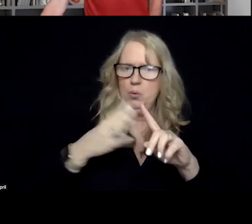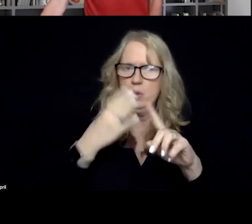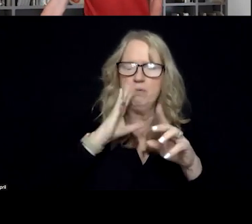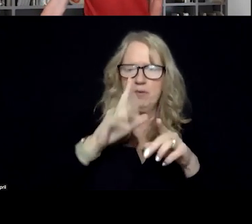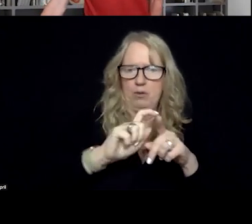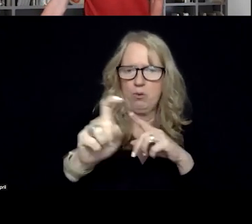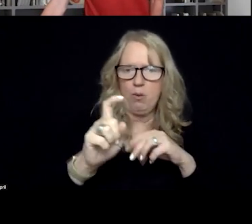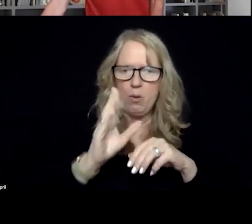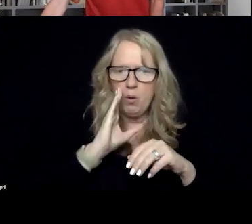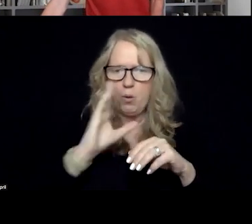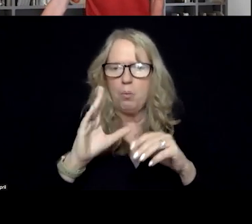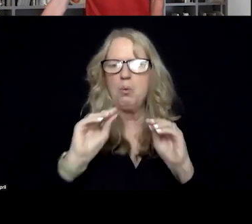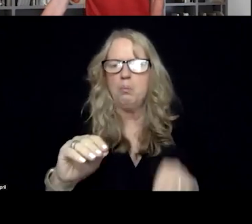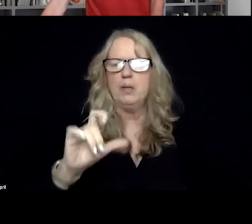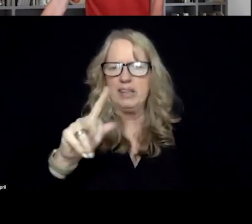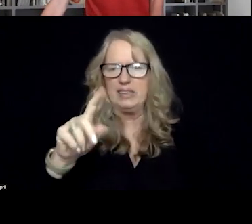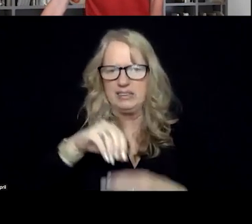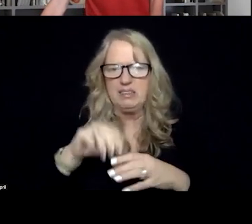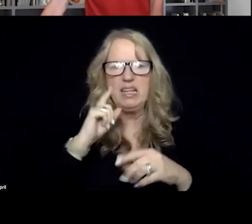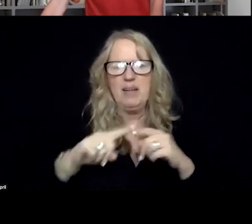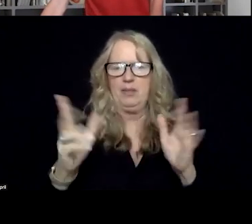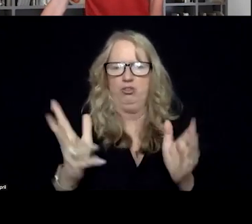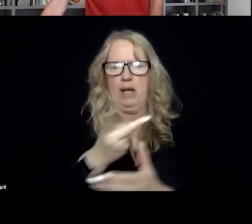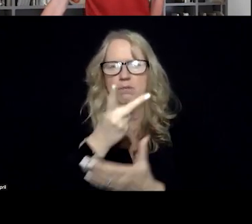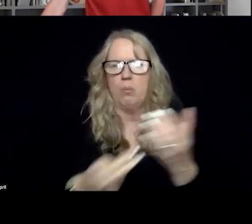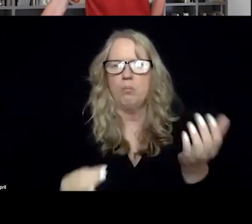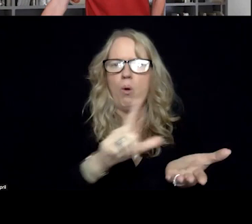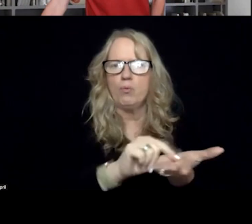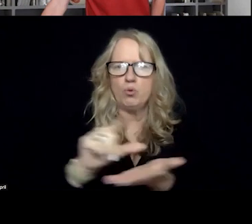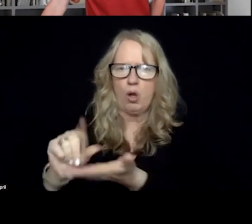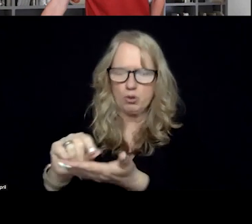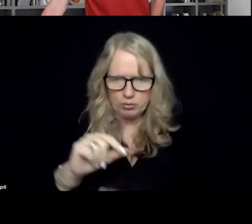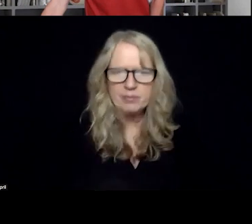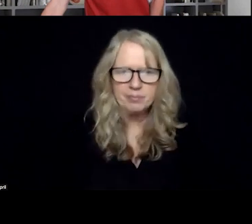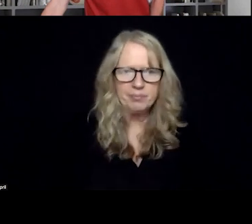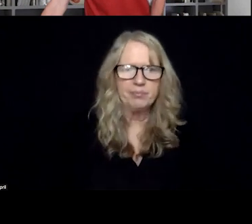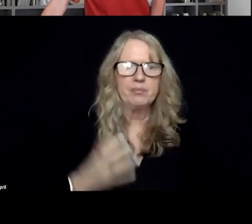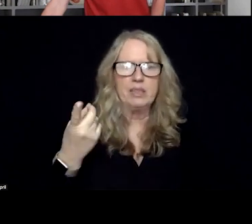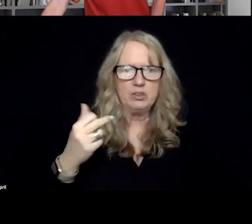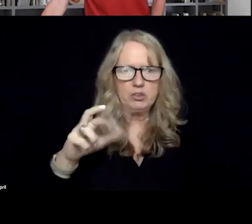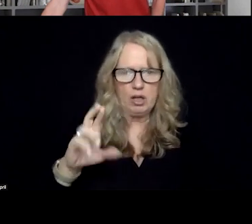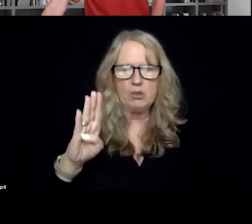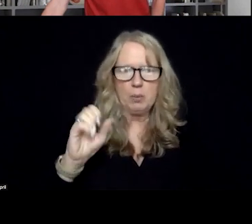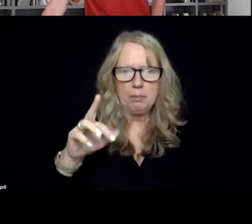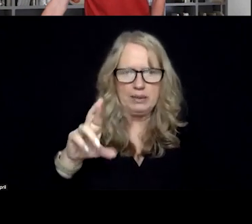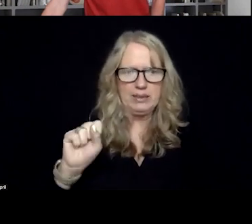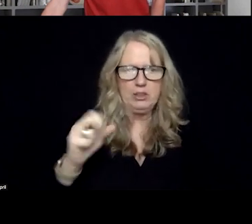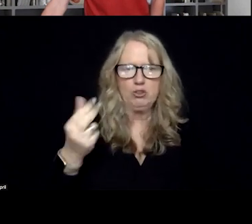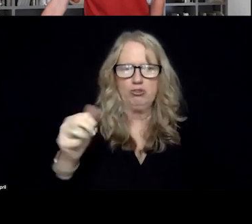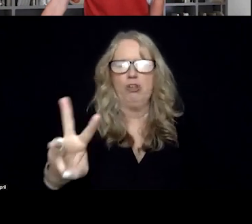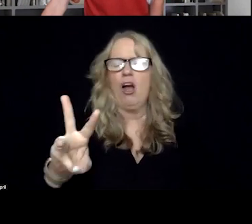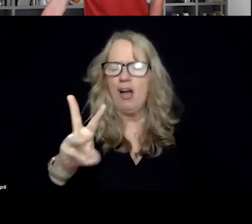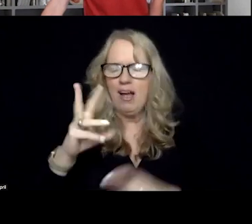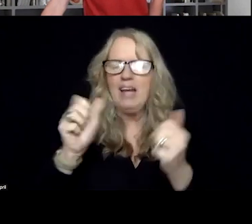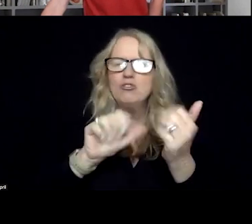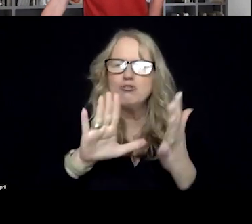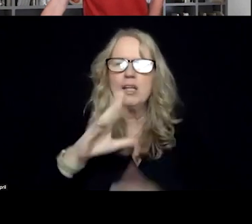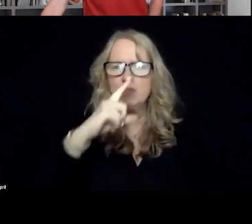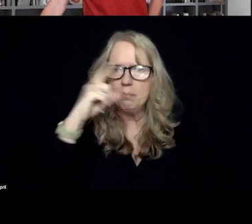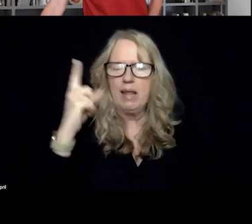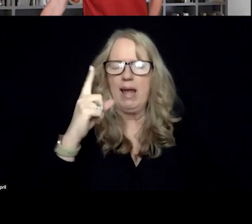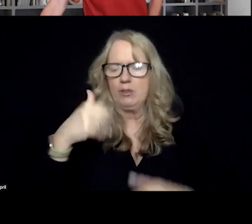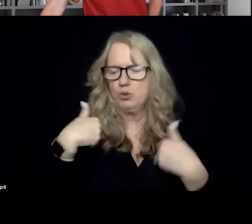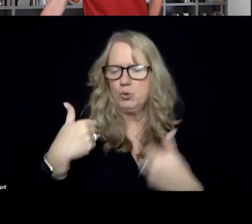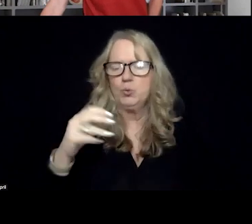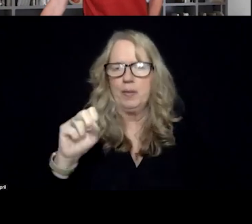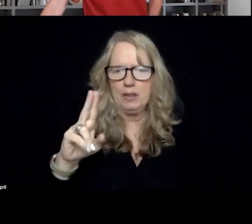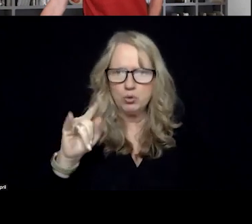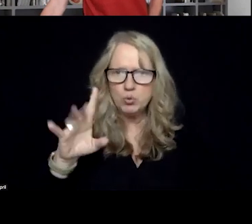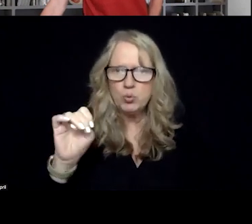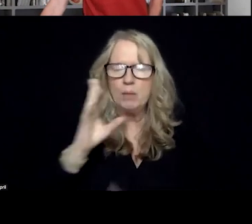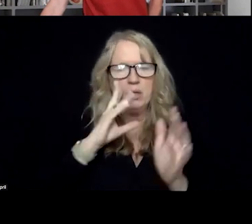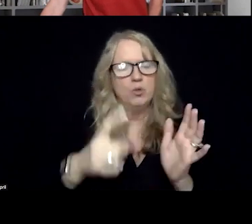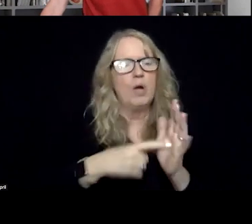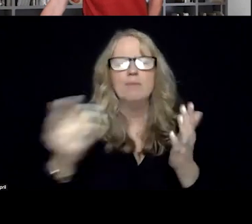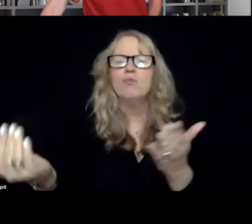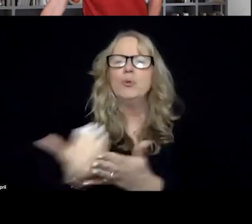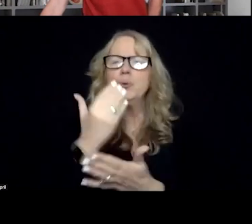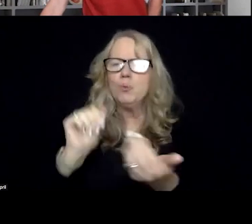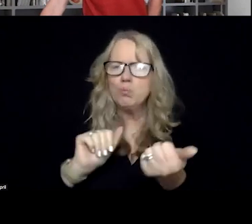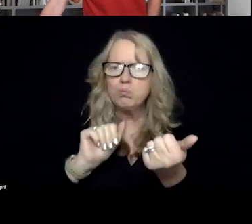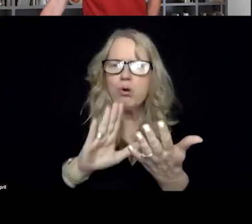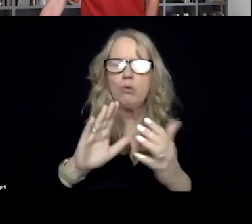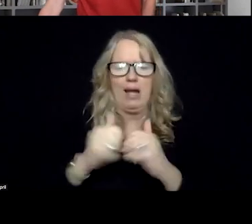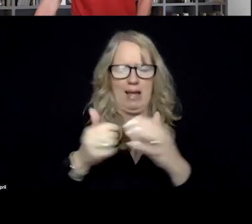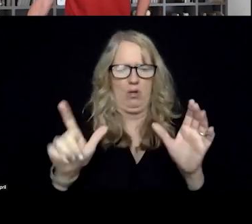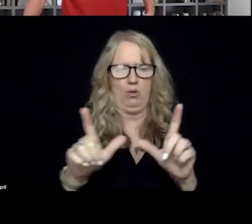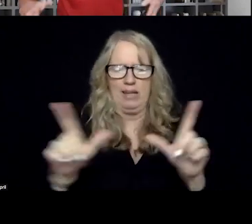THE LINK IN THE CHAT. IF WE ARE GOING TO MAKE